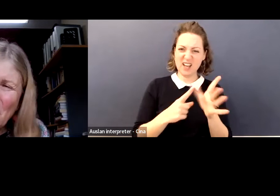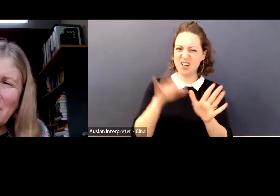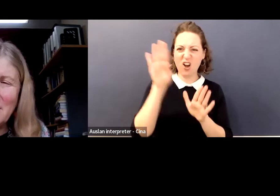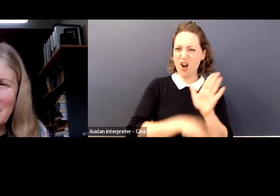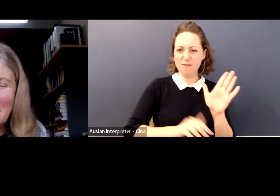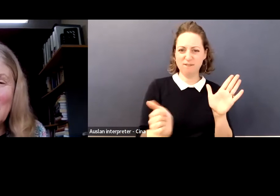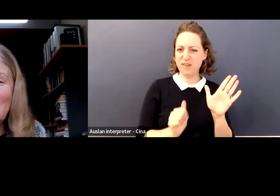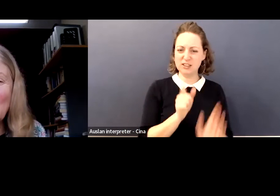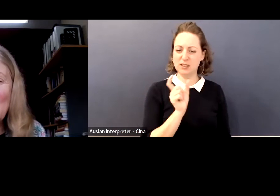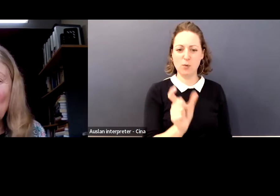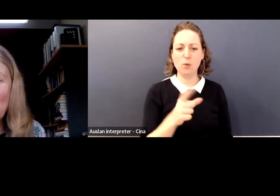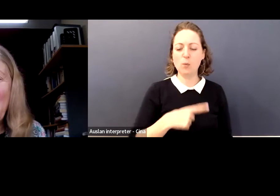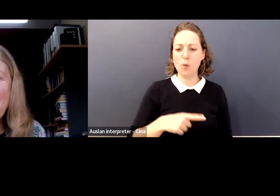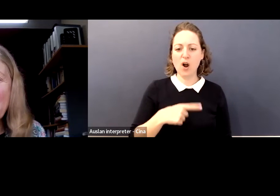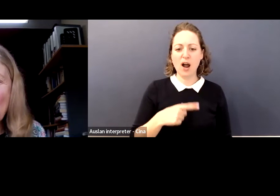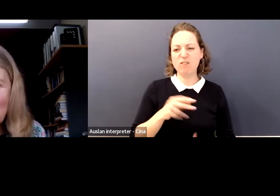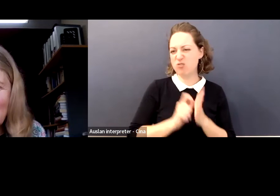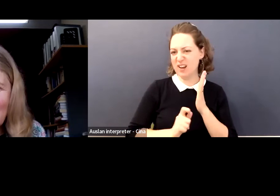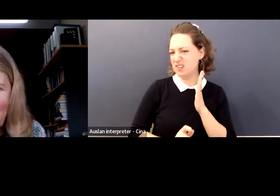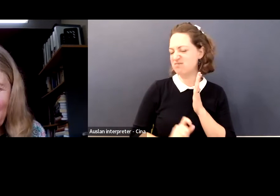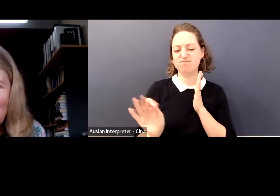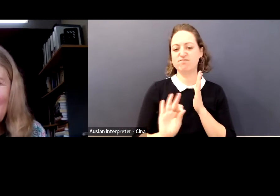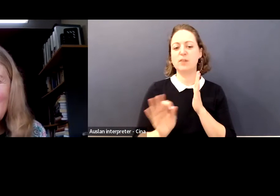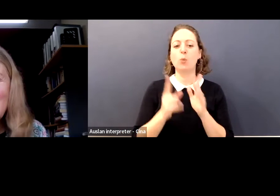generally accepted that we talk about motor dysgraphia